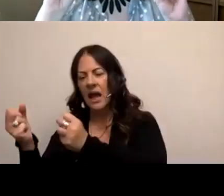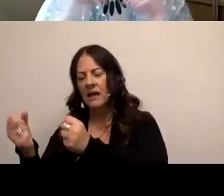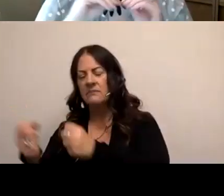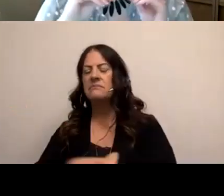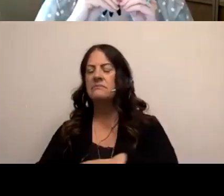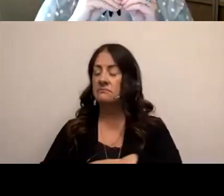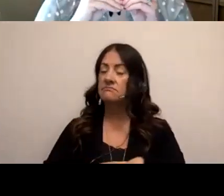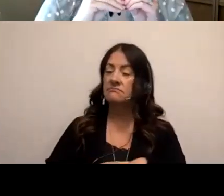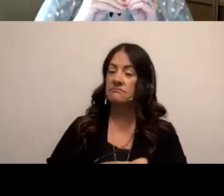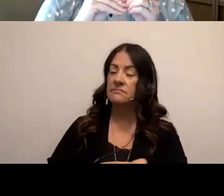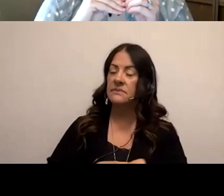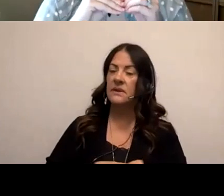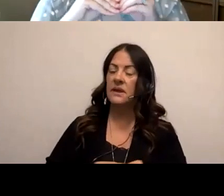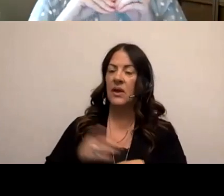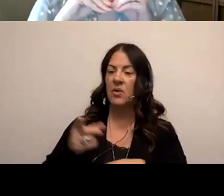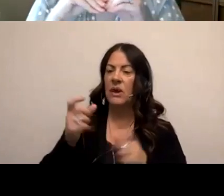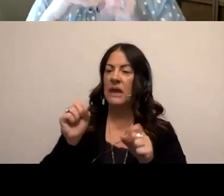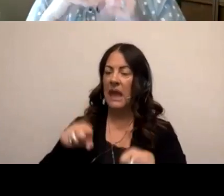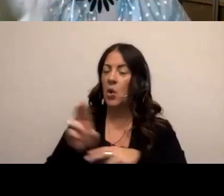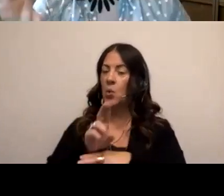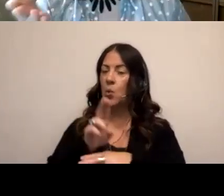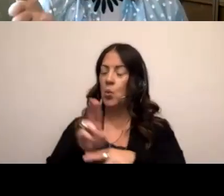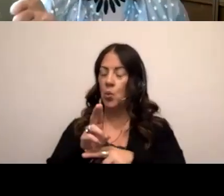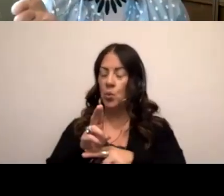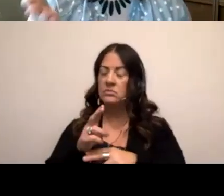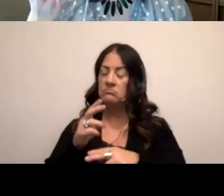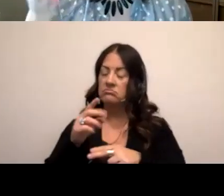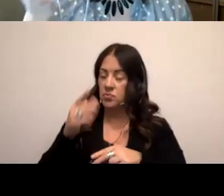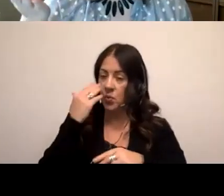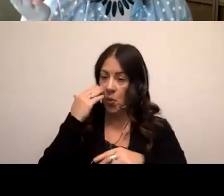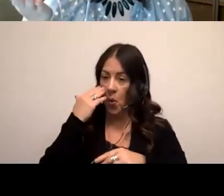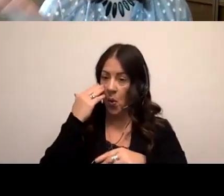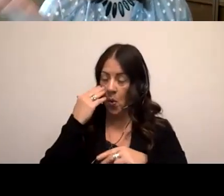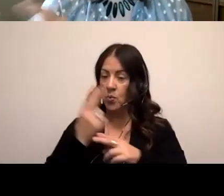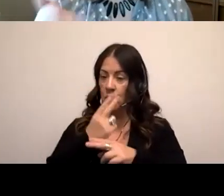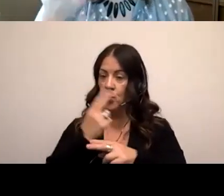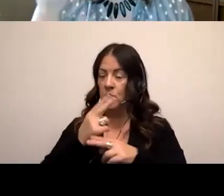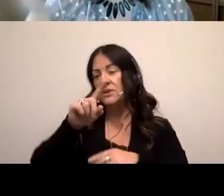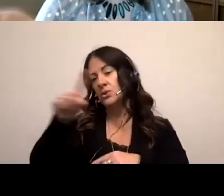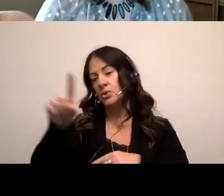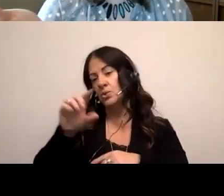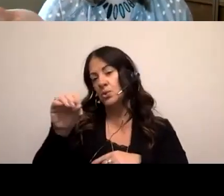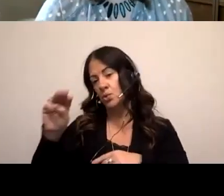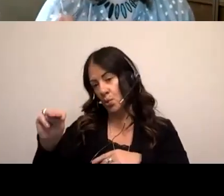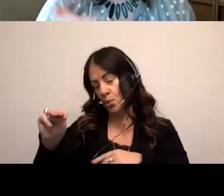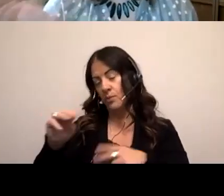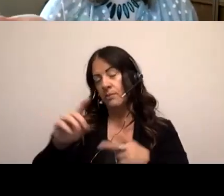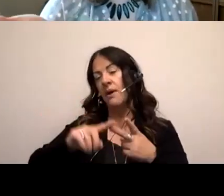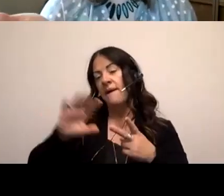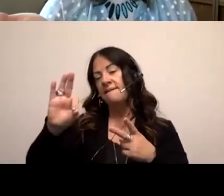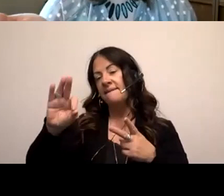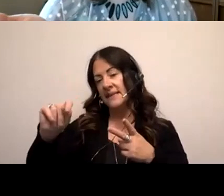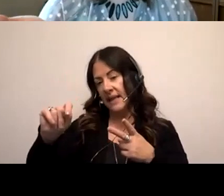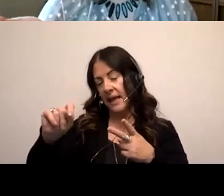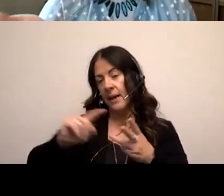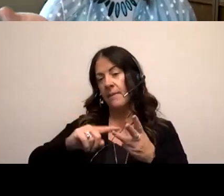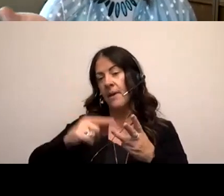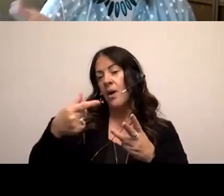THERE ARE A COUPLE PLATFORMS YOU CAN USE. YOU GUYS SAID USING ZOOM, FACE TIME, GOOGLE DUO IS ANOTHER, IT ONLY